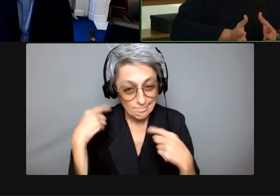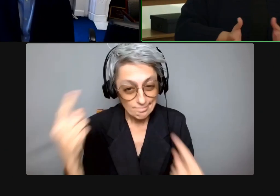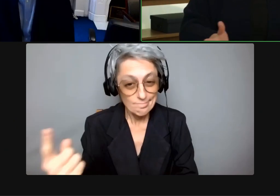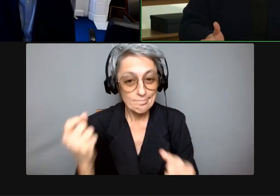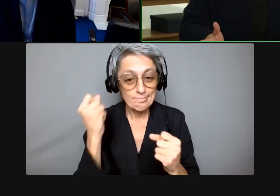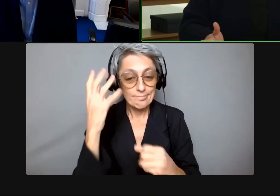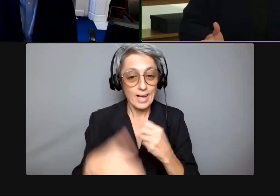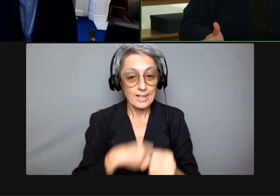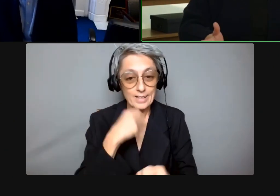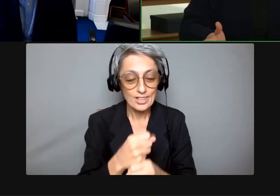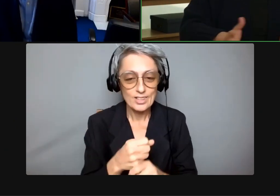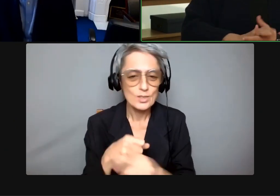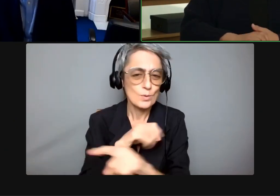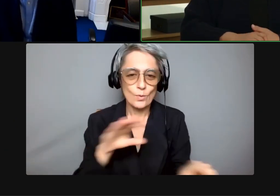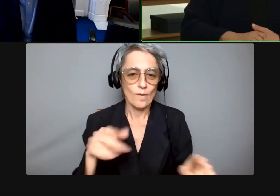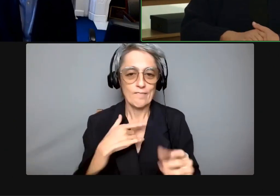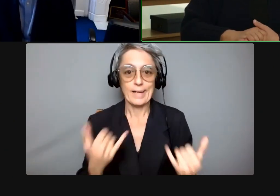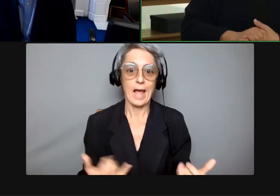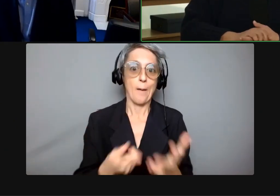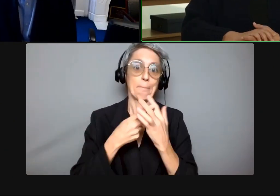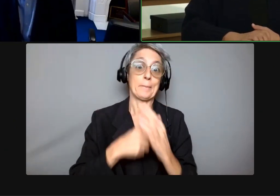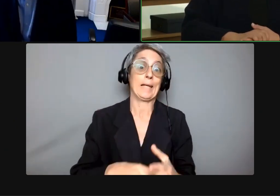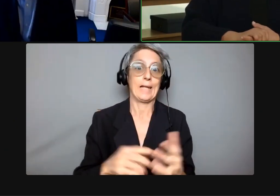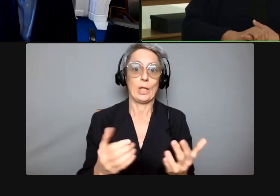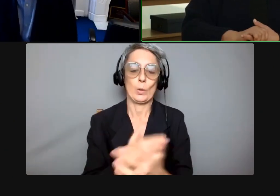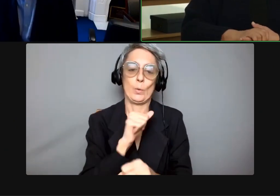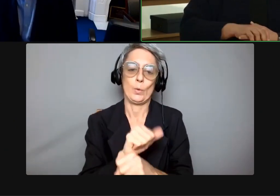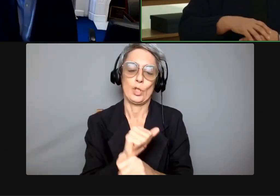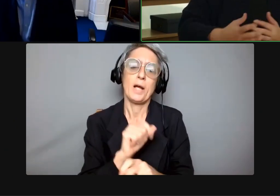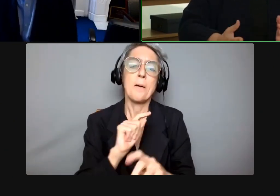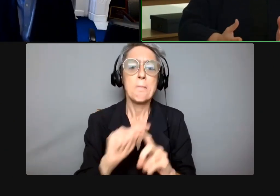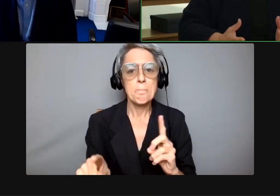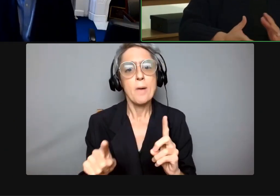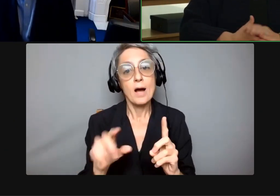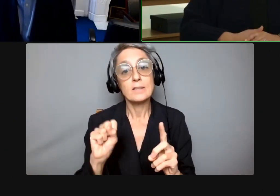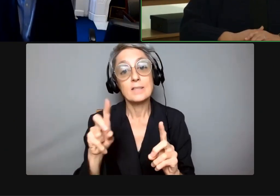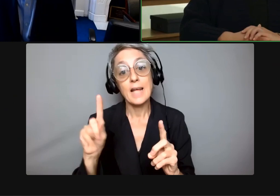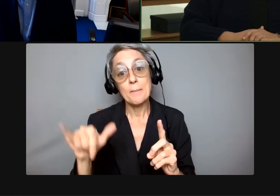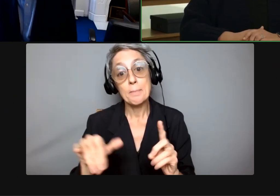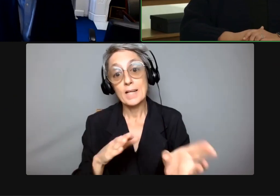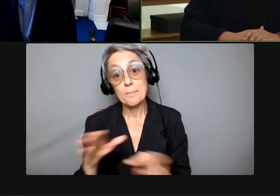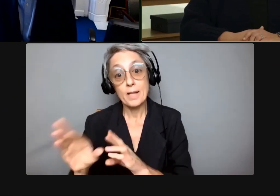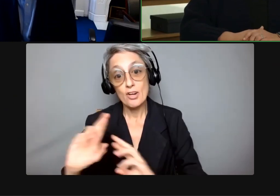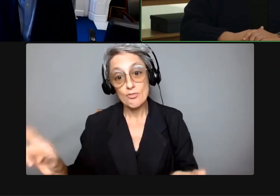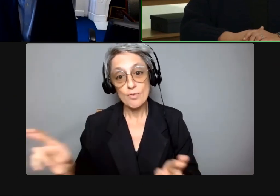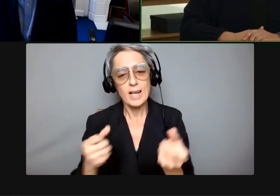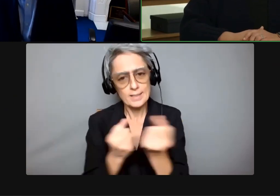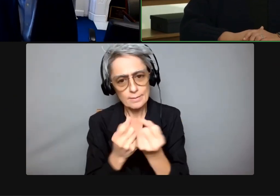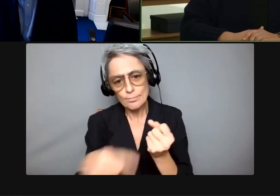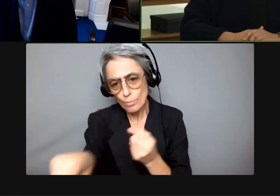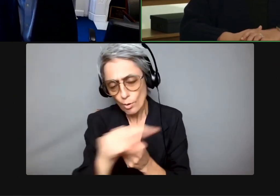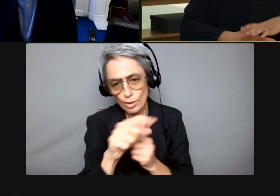But you have this amazing wind at your back with the sustainability plan and resources that are coming into play